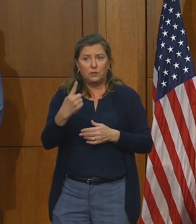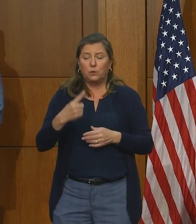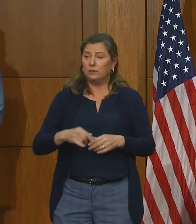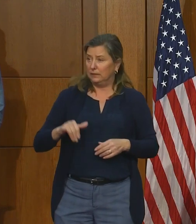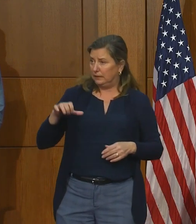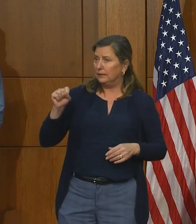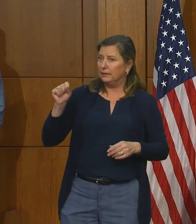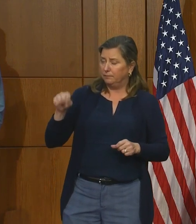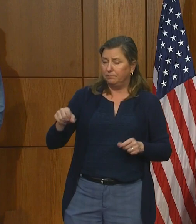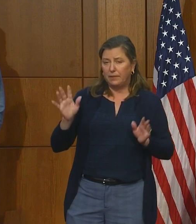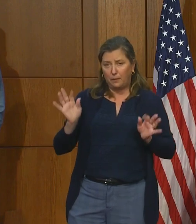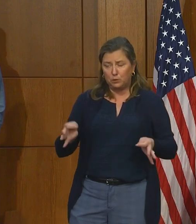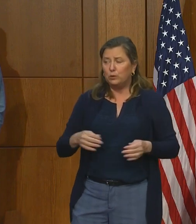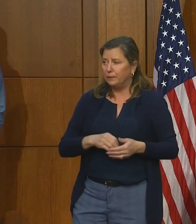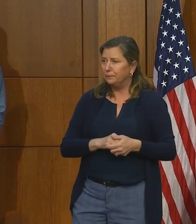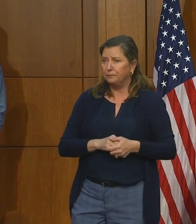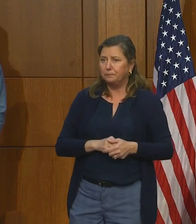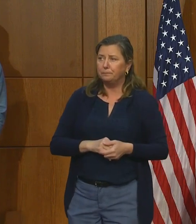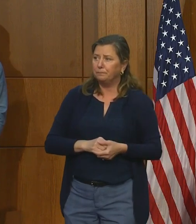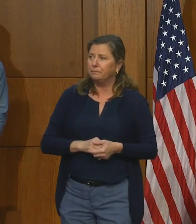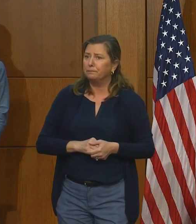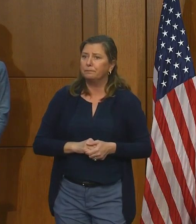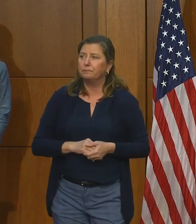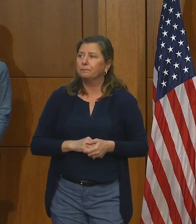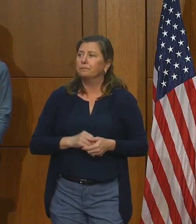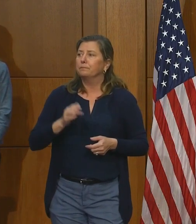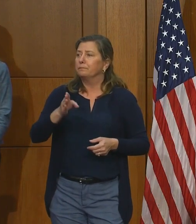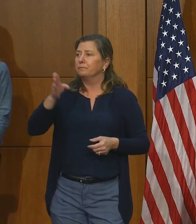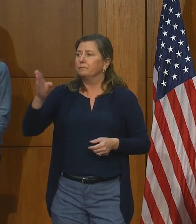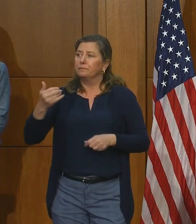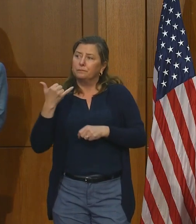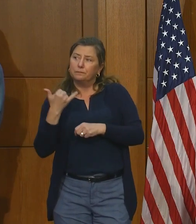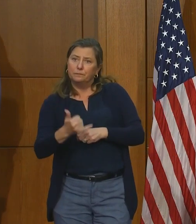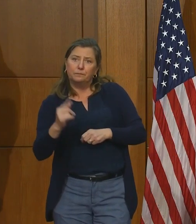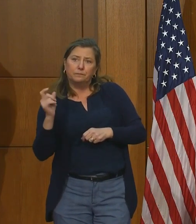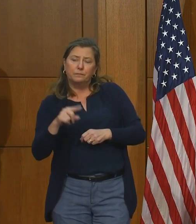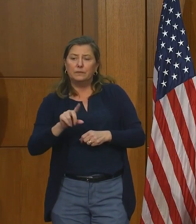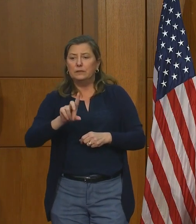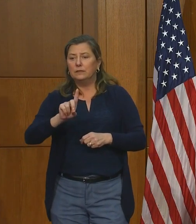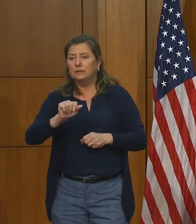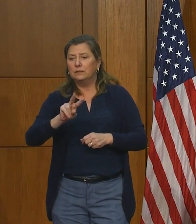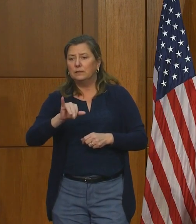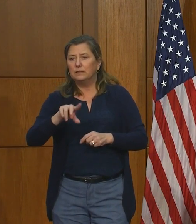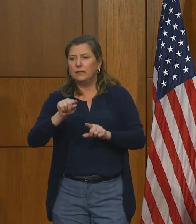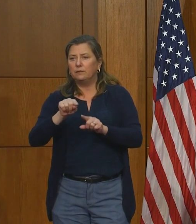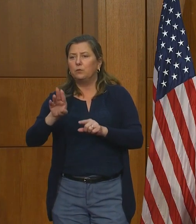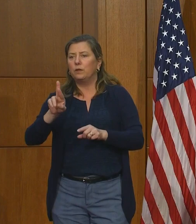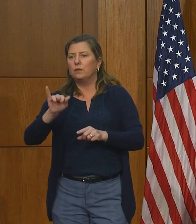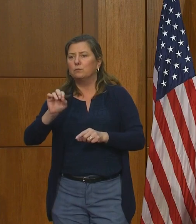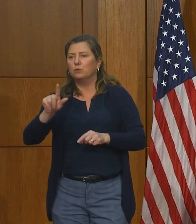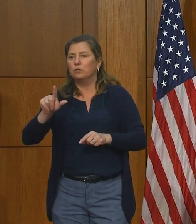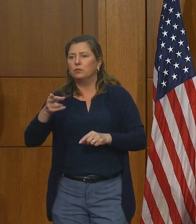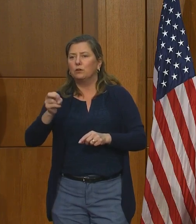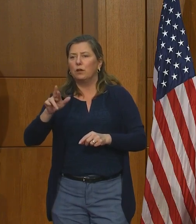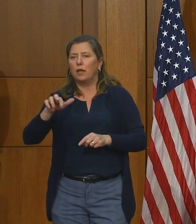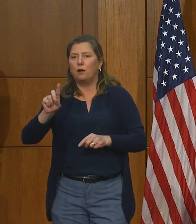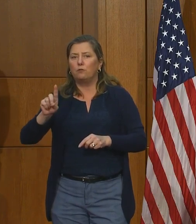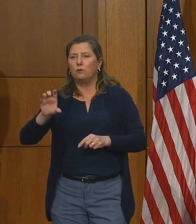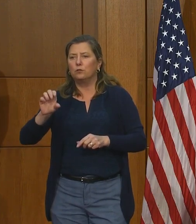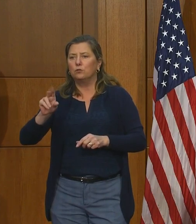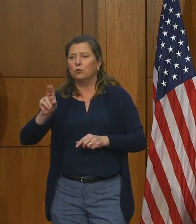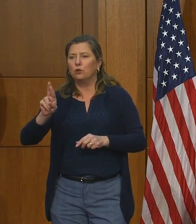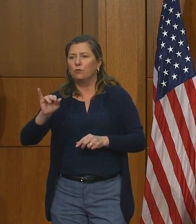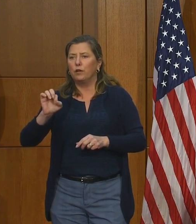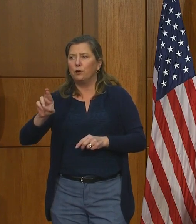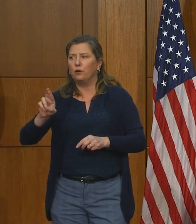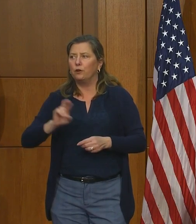GONNA BE. THE A FACE WANT. TO